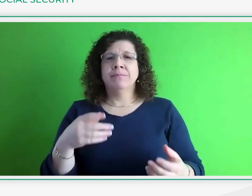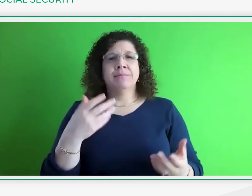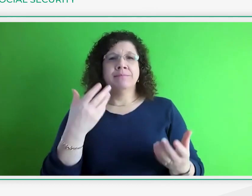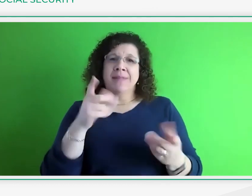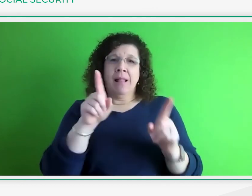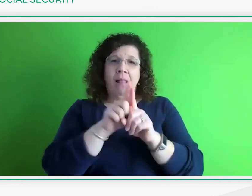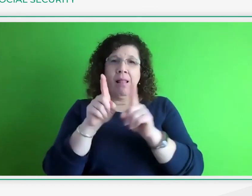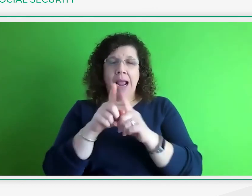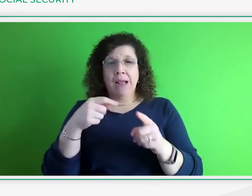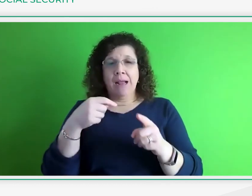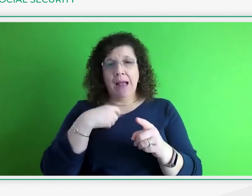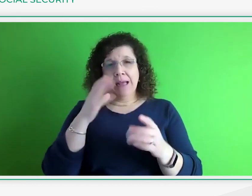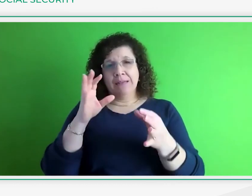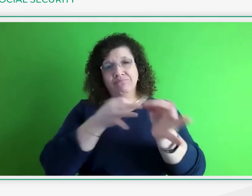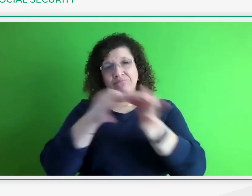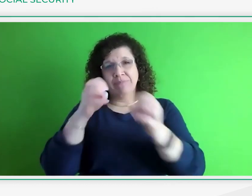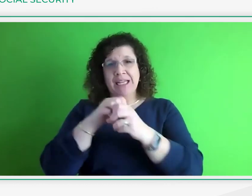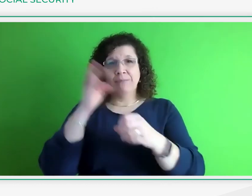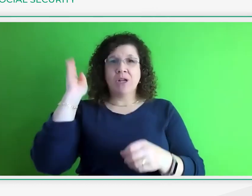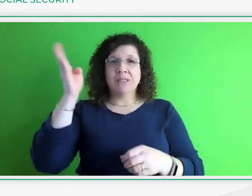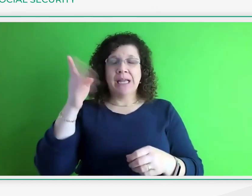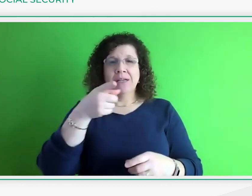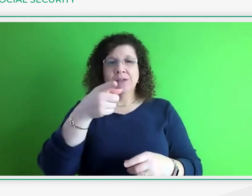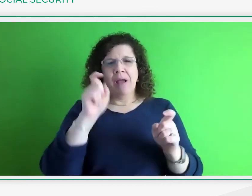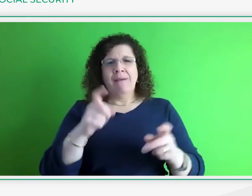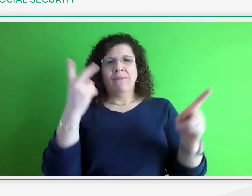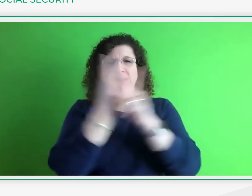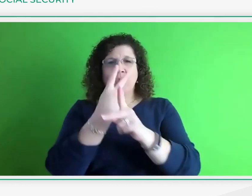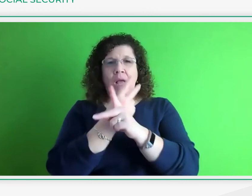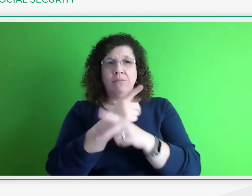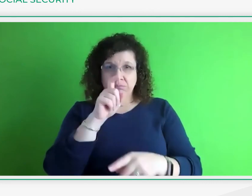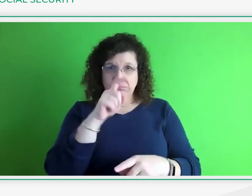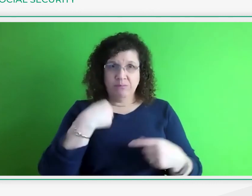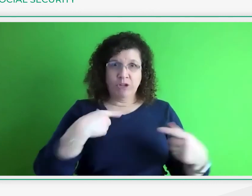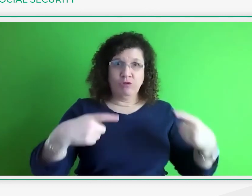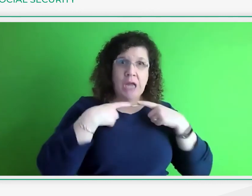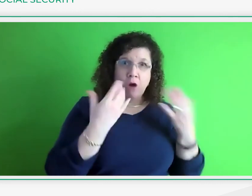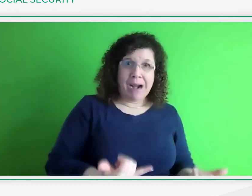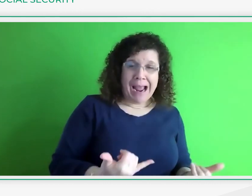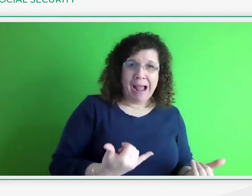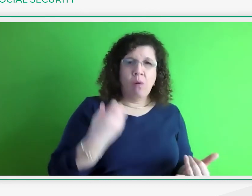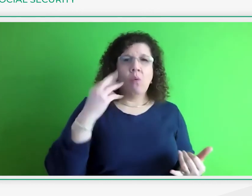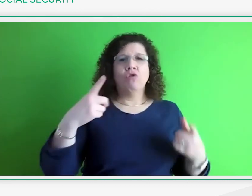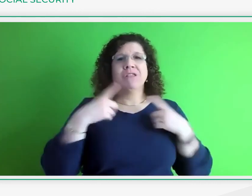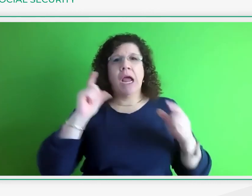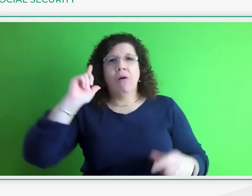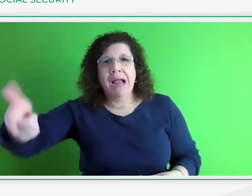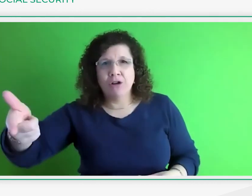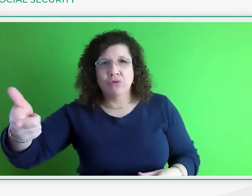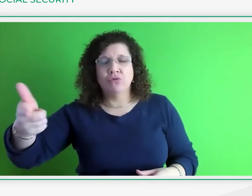can for our own lifestyle. Like I explained in the presentation, you need to figure out if you would like to retire